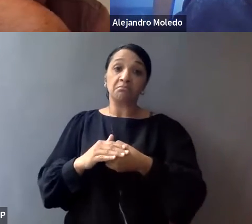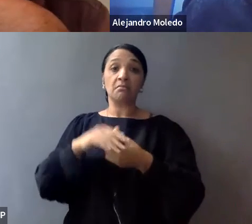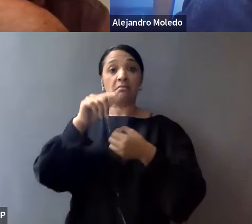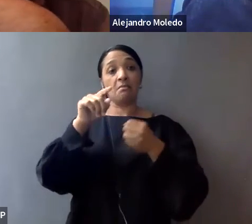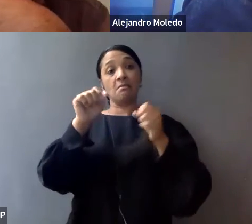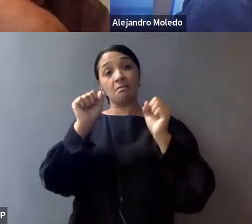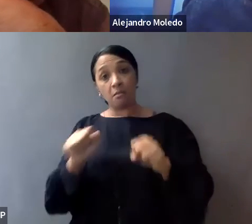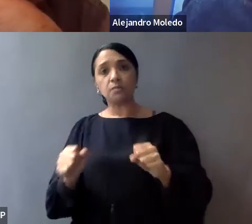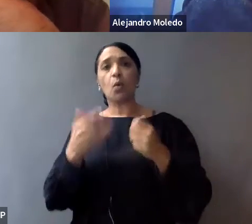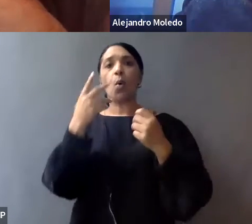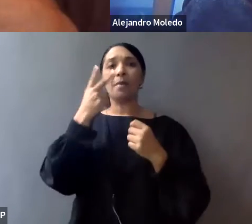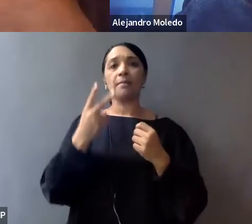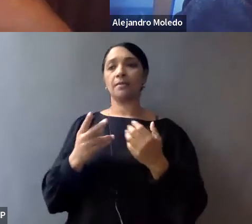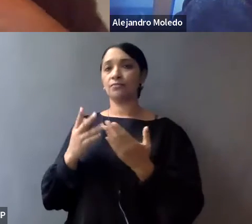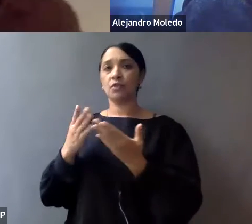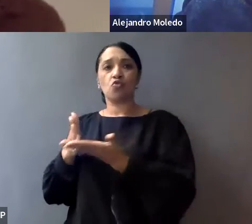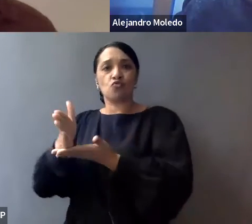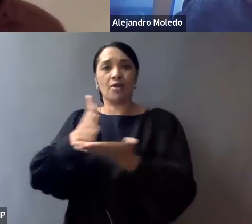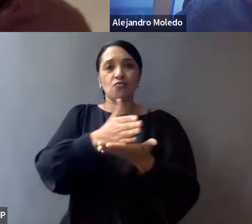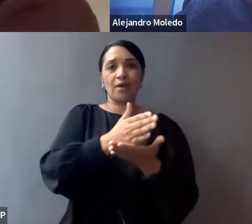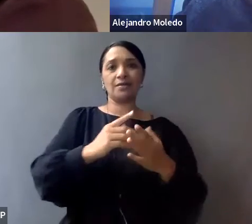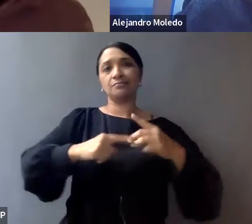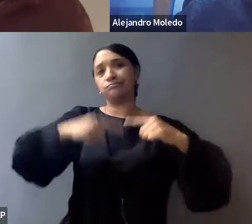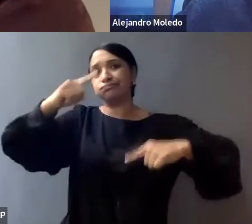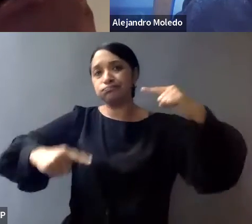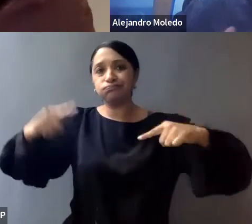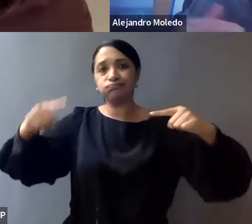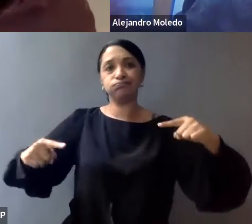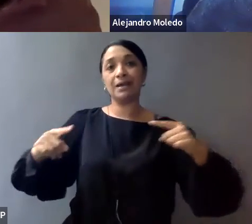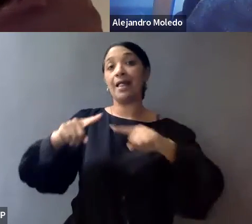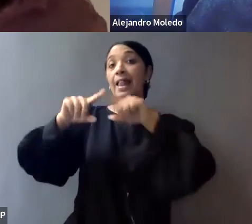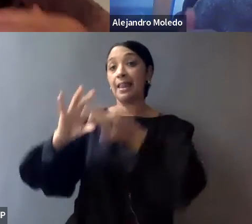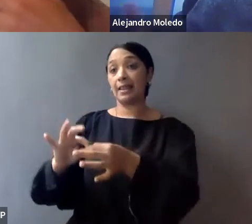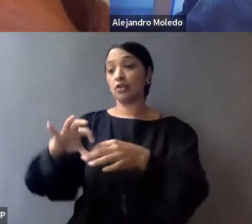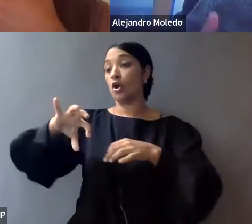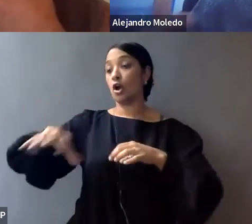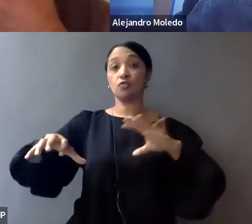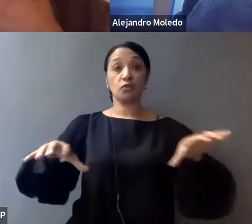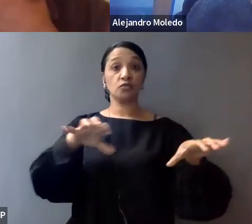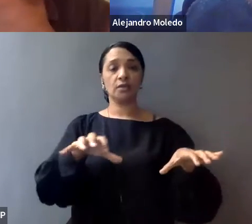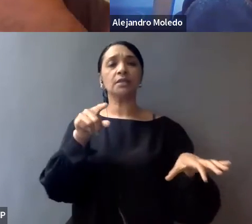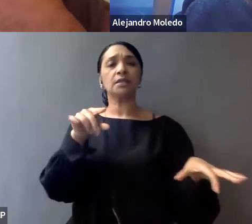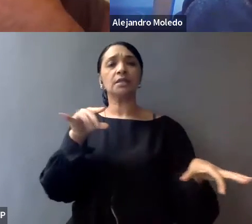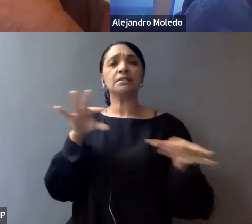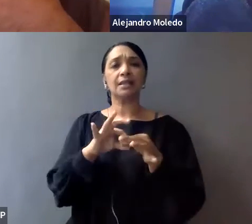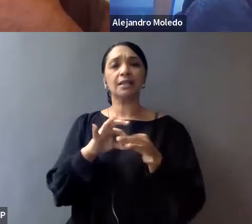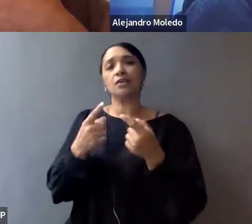or differences in rights when moving across Europe, happens in different fields as well,